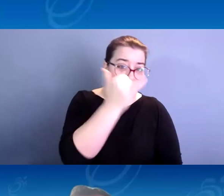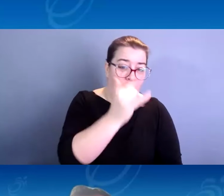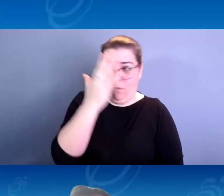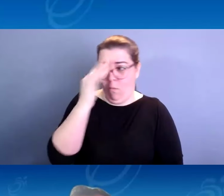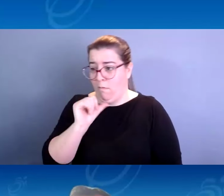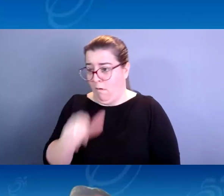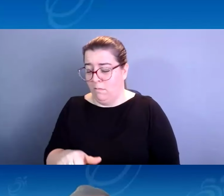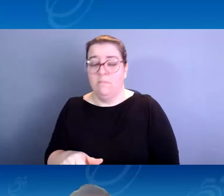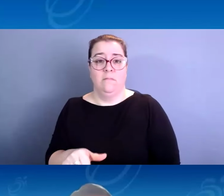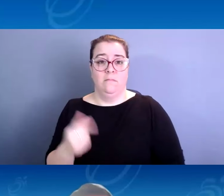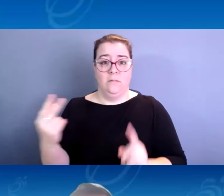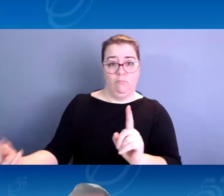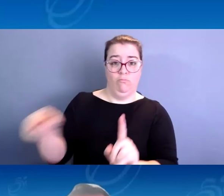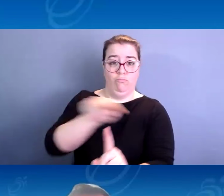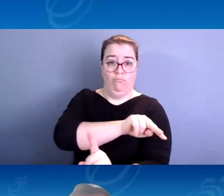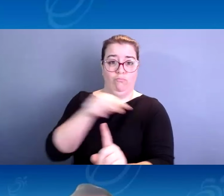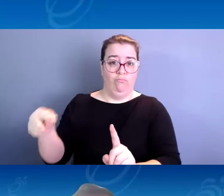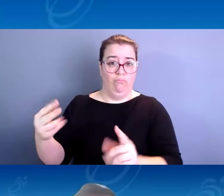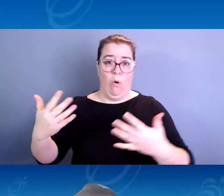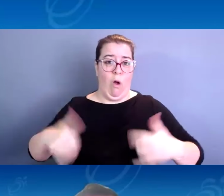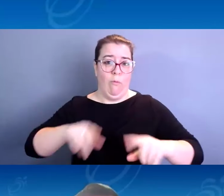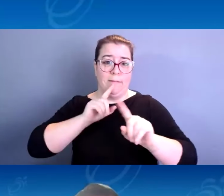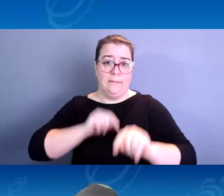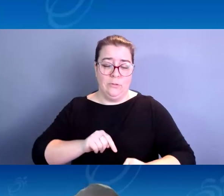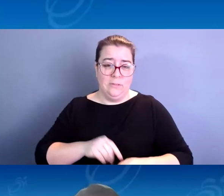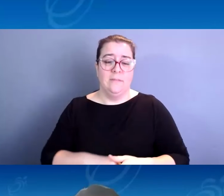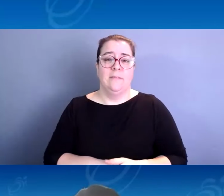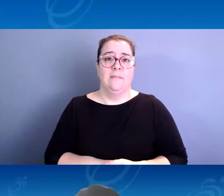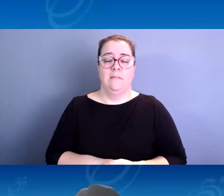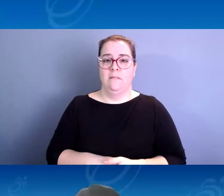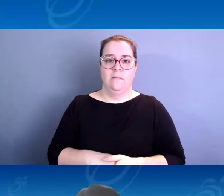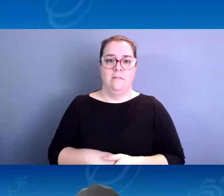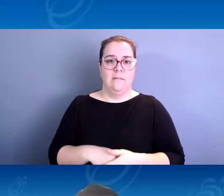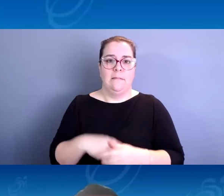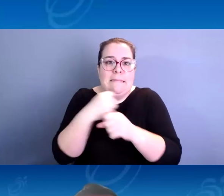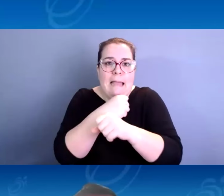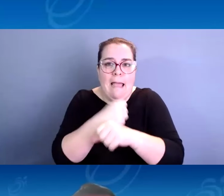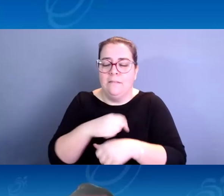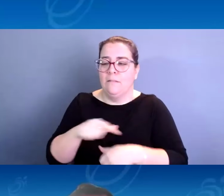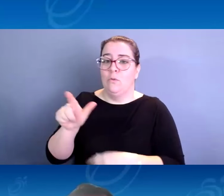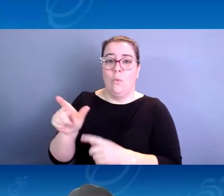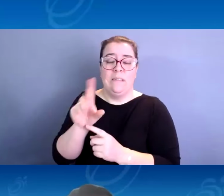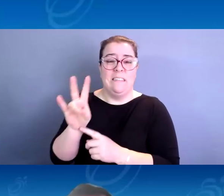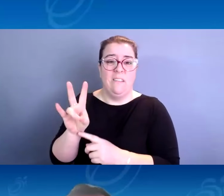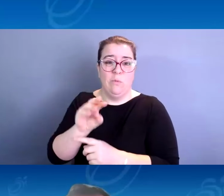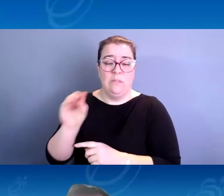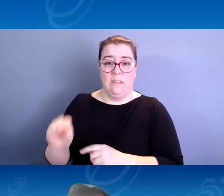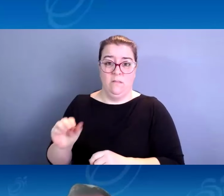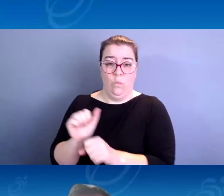and some of the metrics has already been shared. 27% of the Canadian marketplaces identifies with the disability.